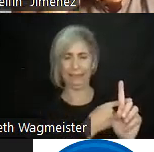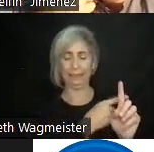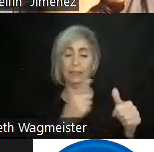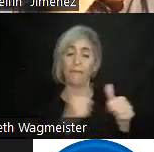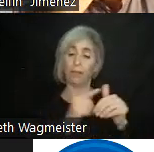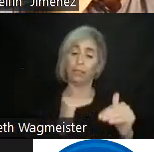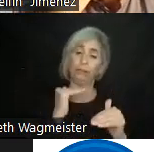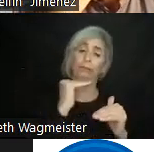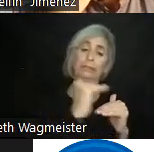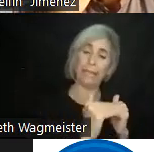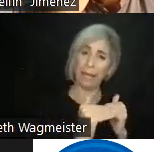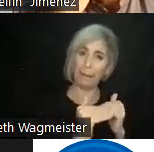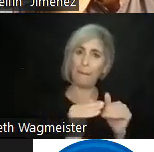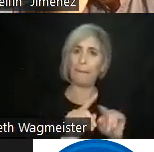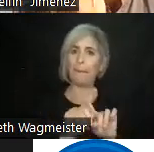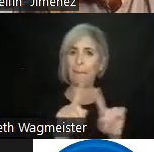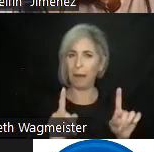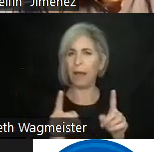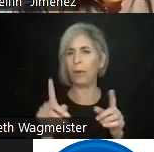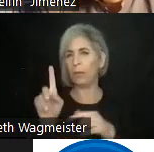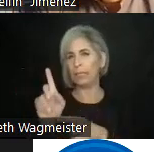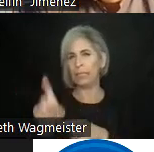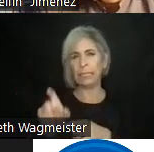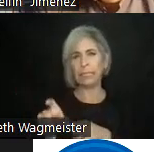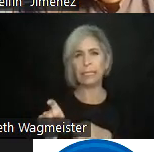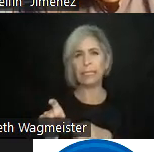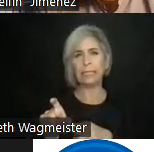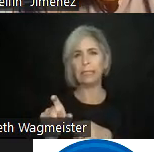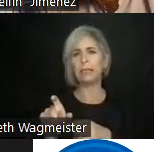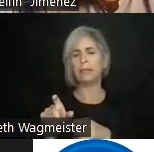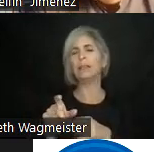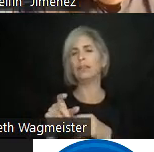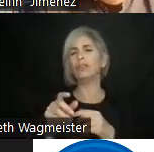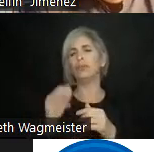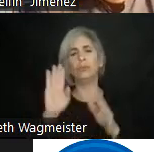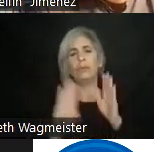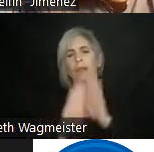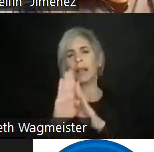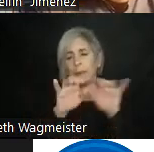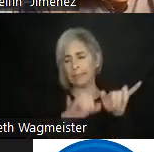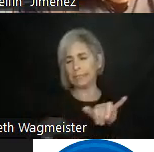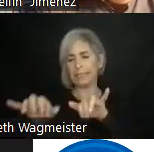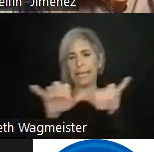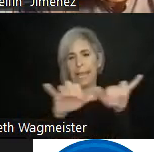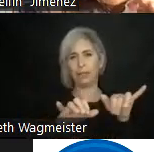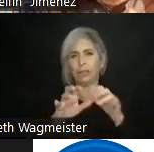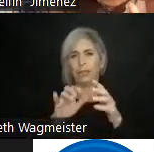in future versions. And for other standards to develop the idea that the accessibility